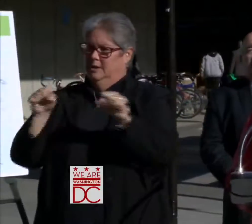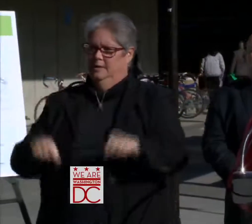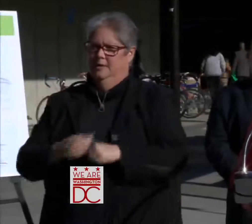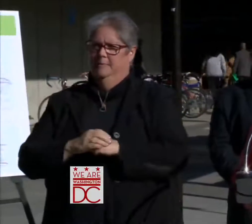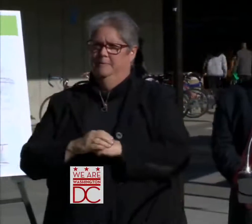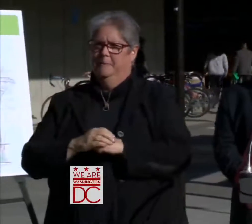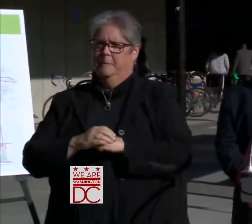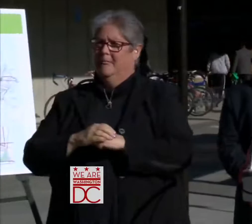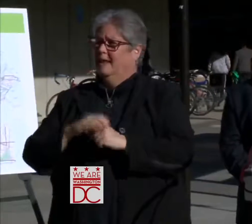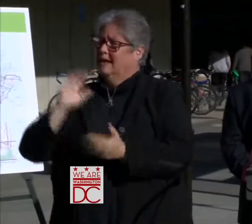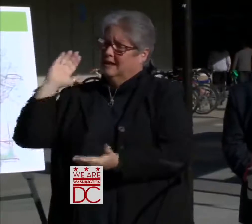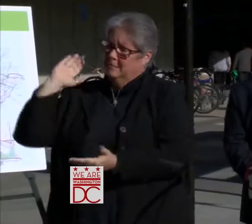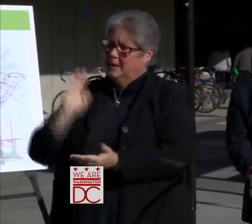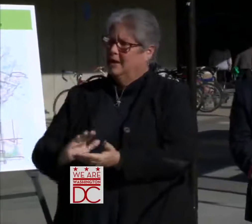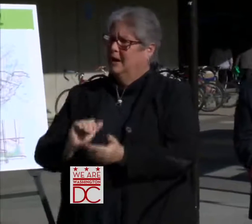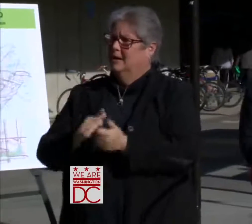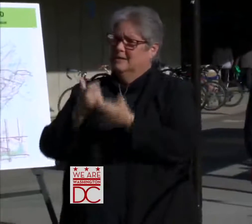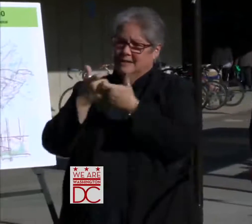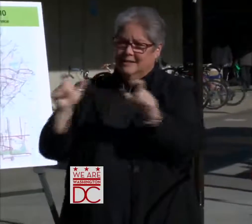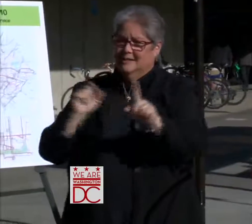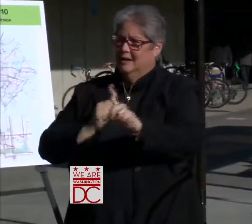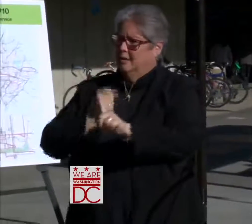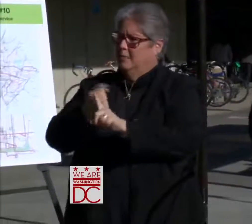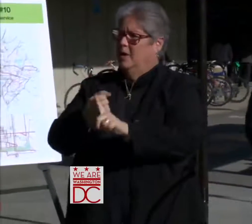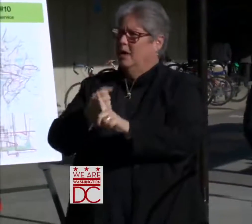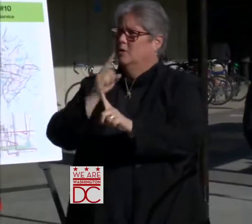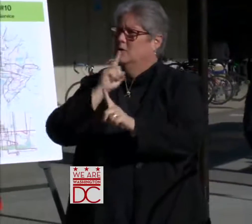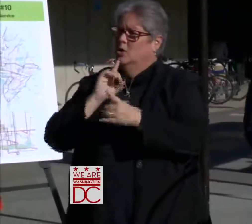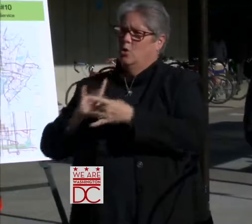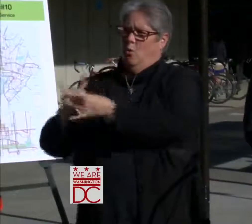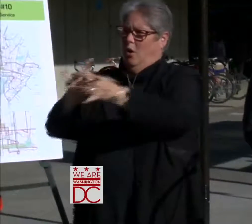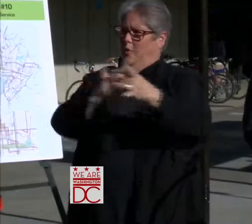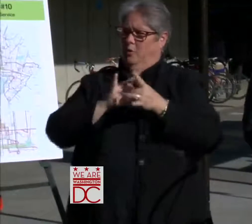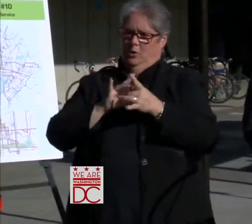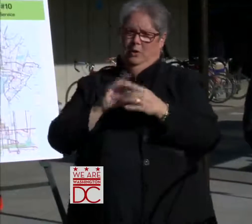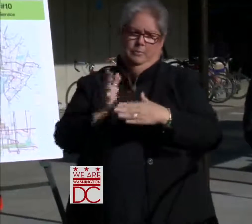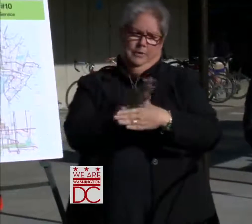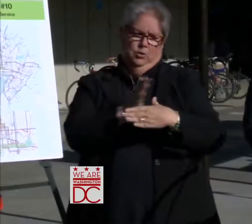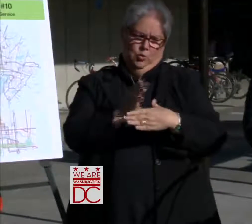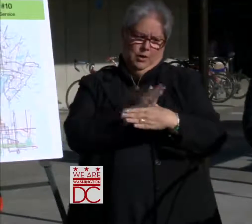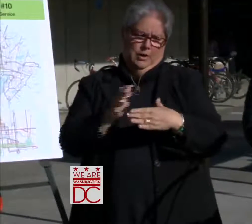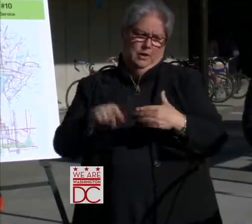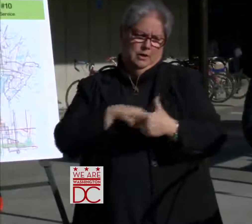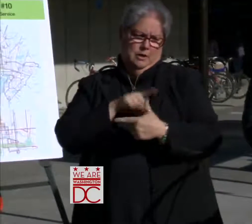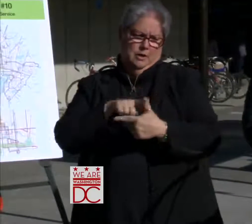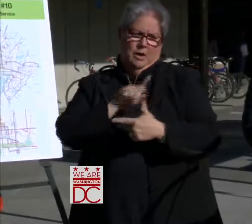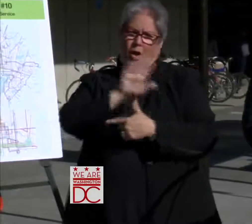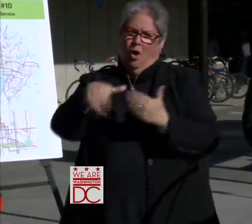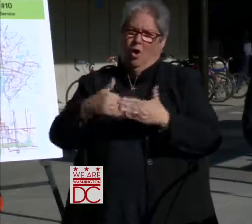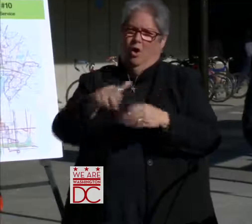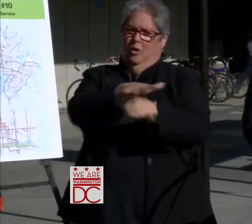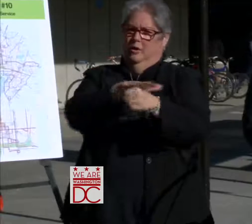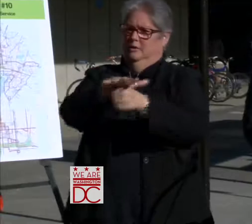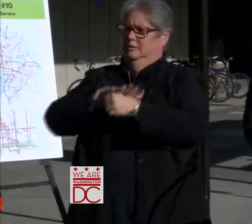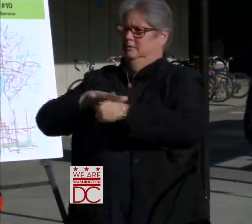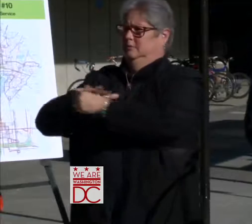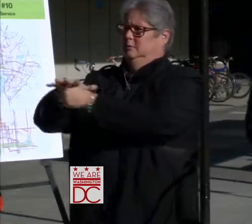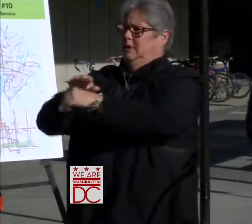MITIGATION FOR THIS ENORMOUS IMPACT HAS BEEN A COOPERATIVE EFFORT BETWEEN ALL OF THE JURISDICTIONS AFFECTED, BETWEEN